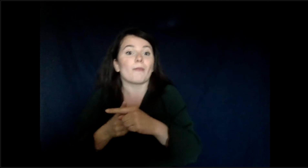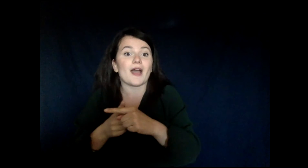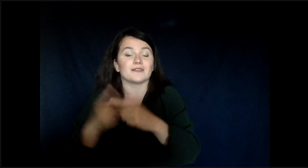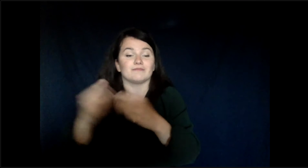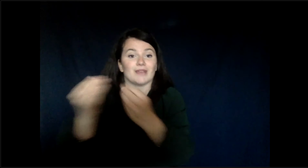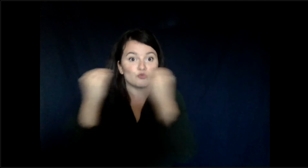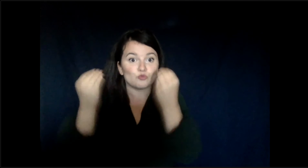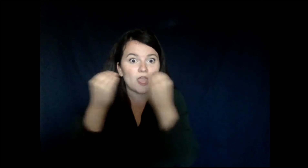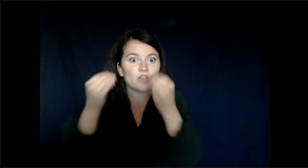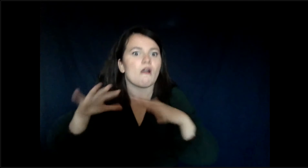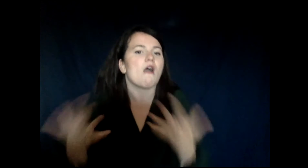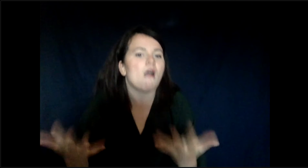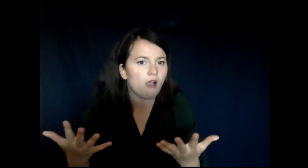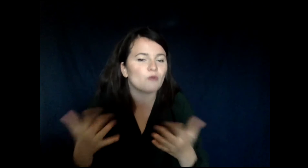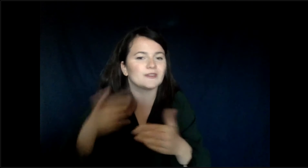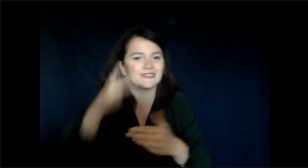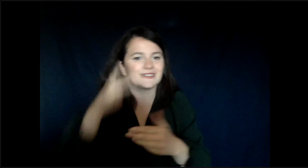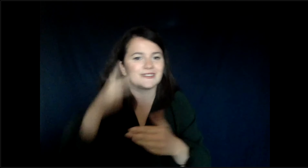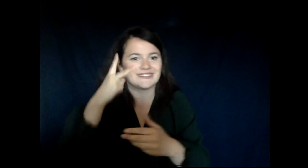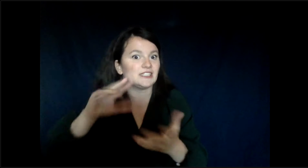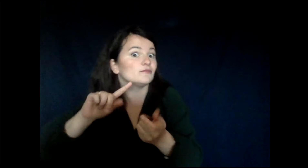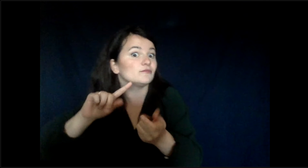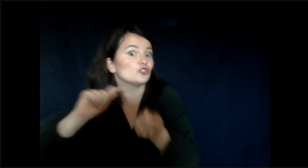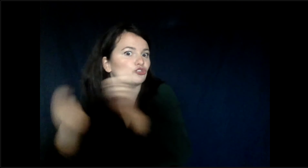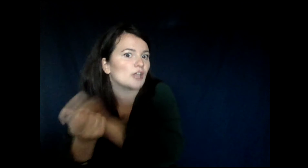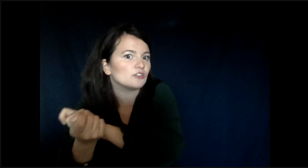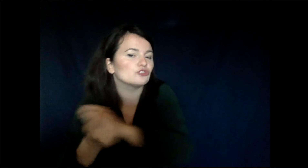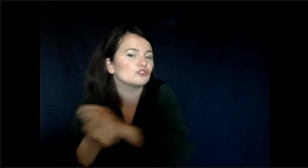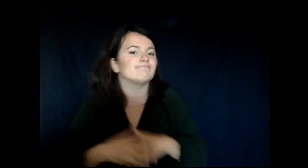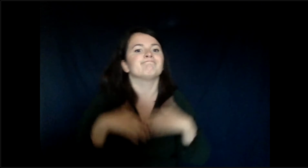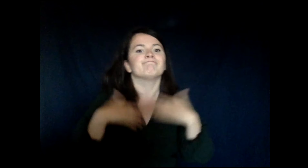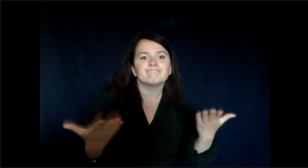and deinstitutionalisation process and living in the community.